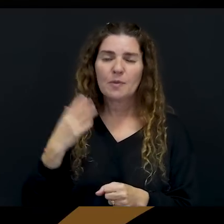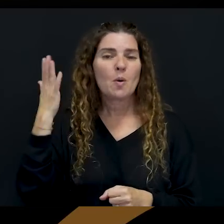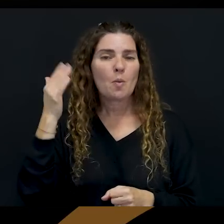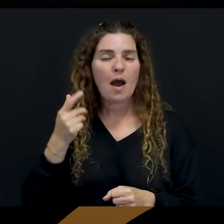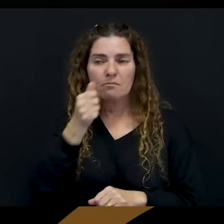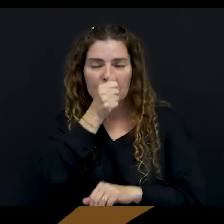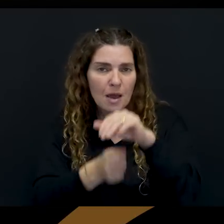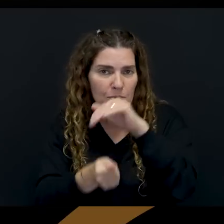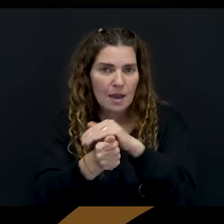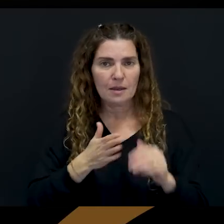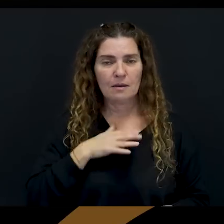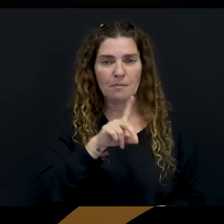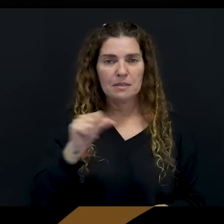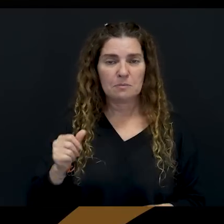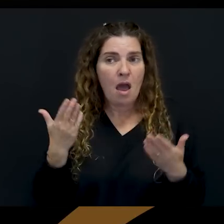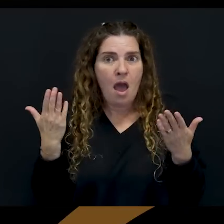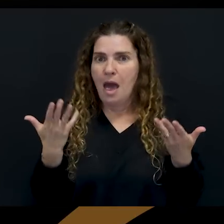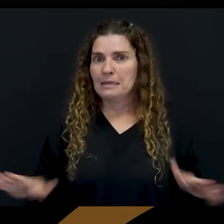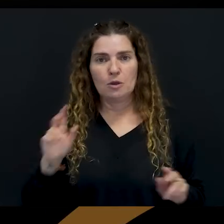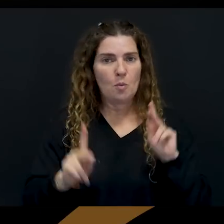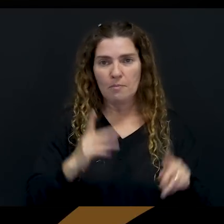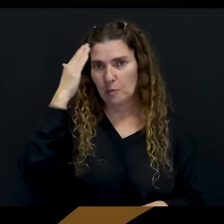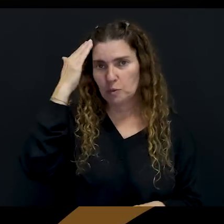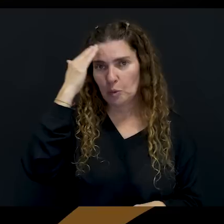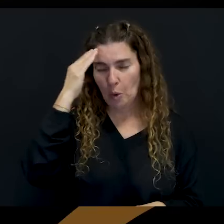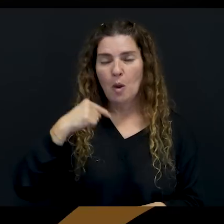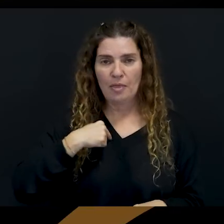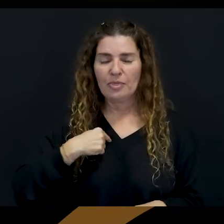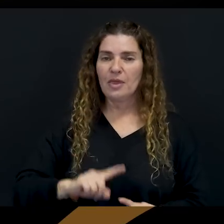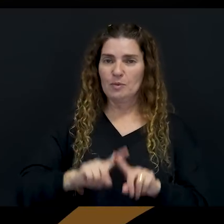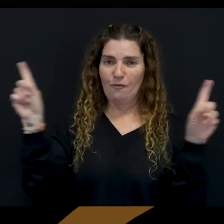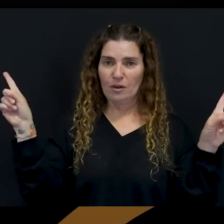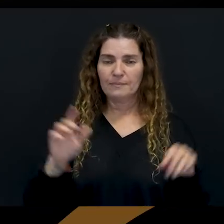I didn't want people to know that I was different. As my kids got older,